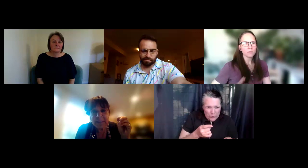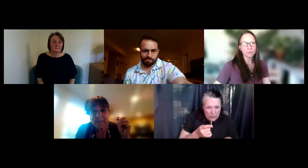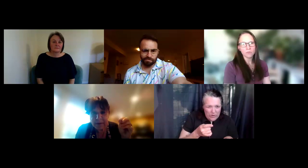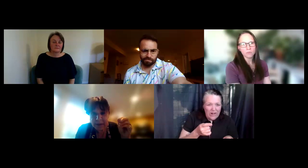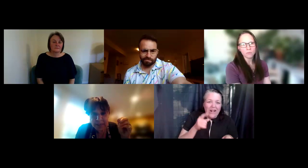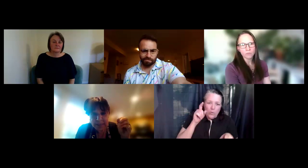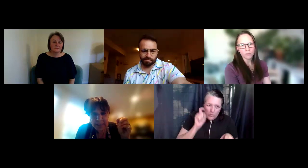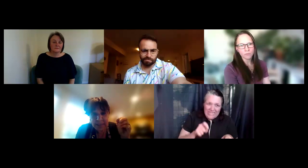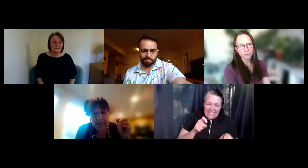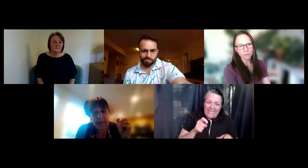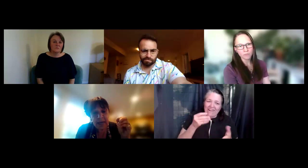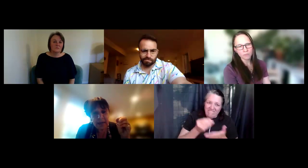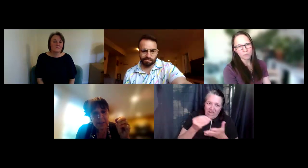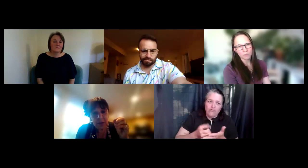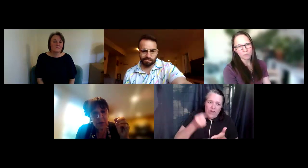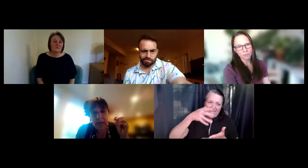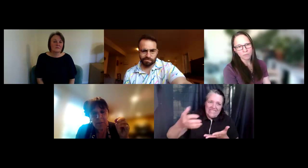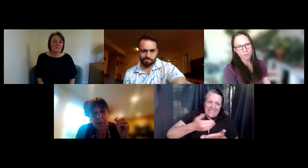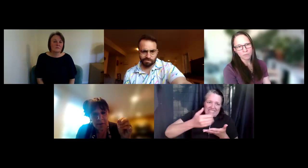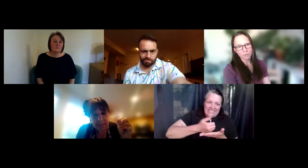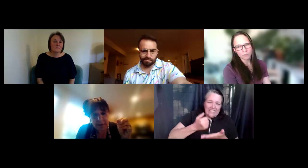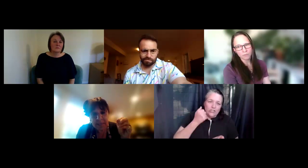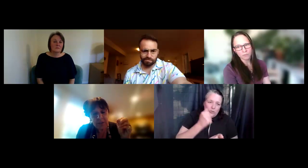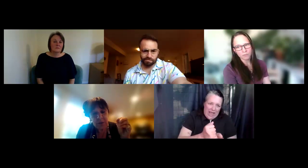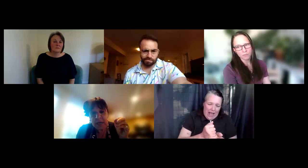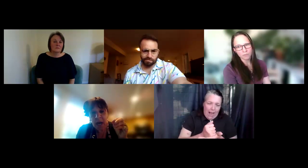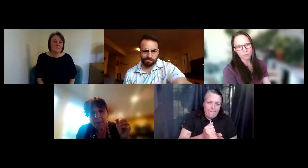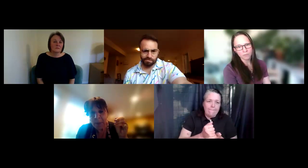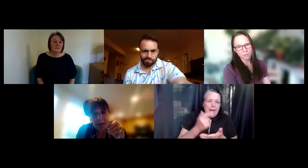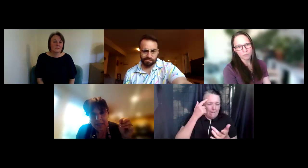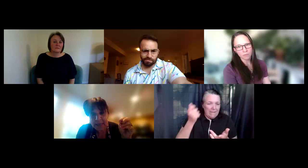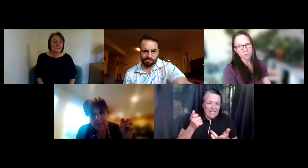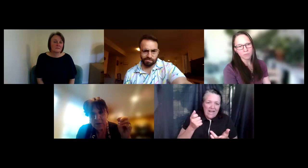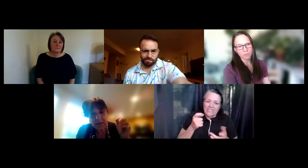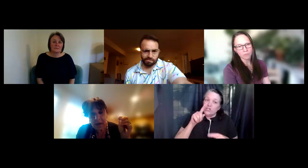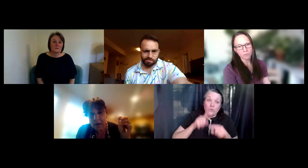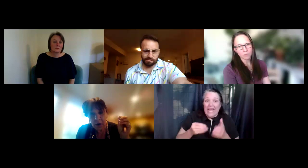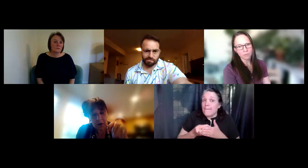be some fundraising to help offset because you cannot buy a kidney. You cannot earn